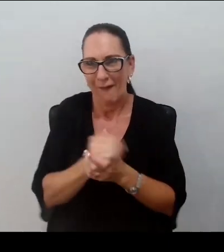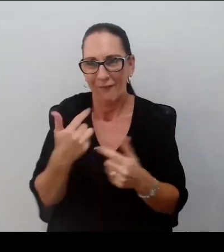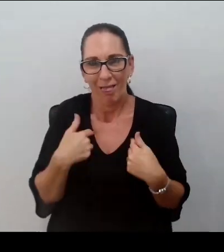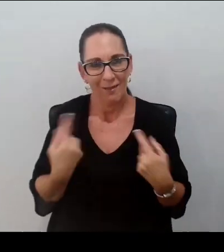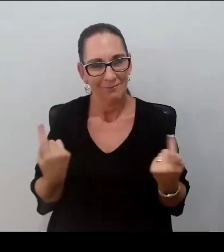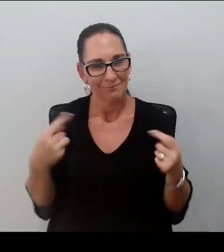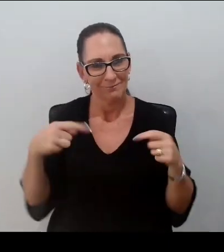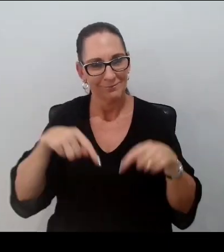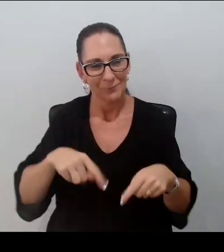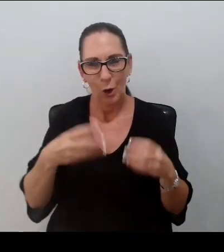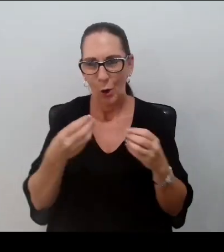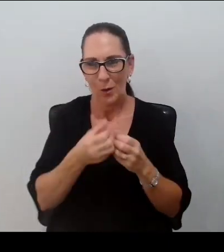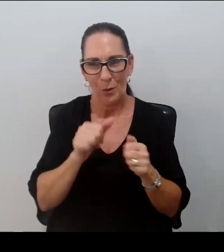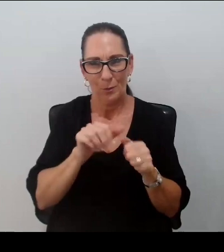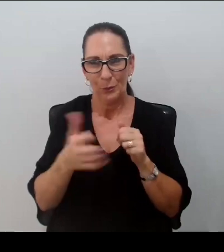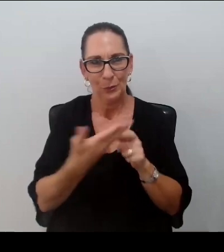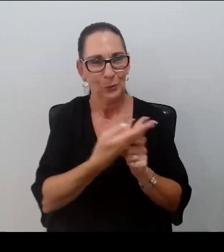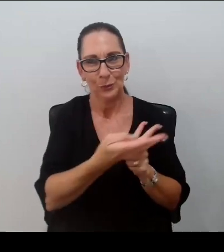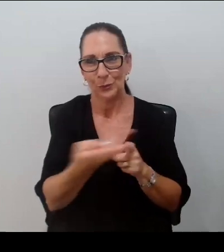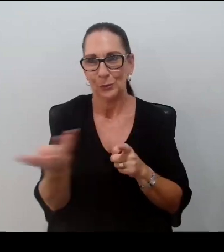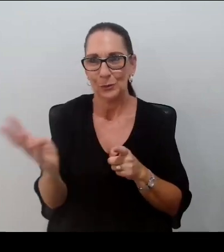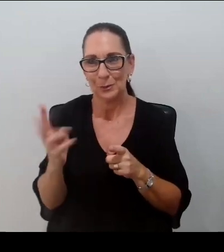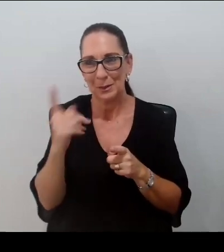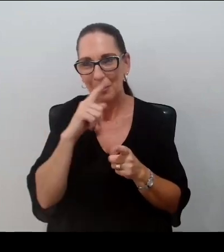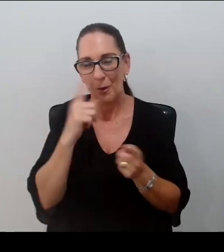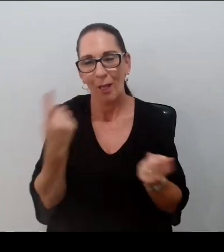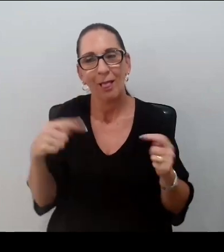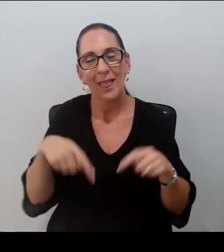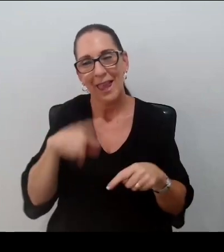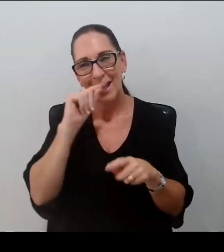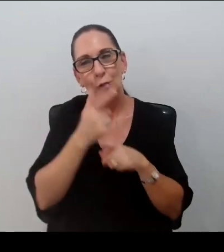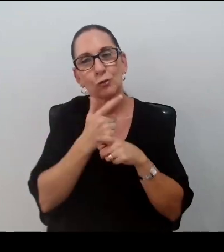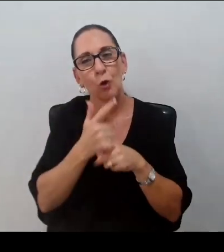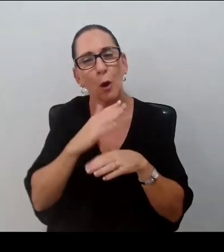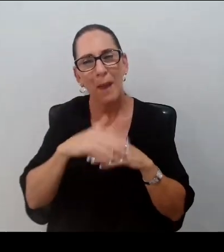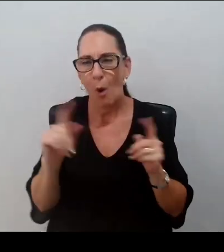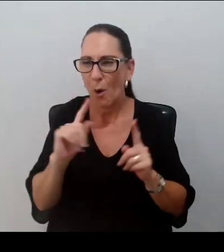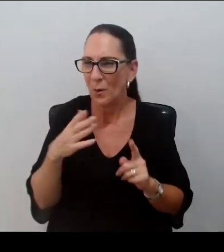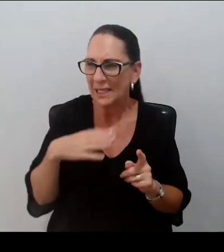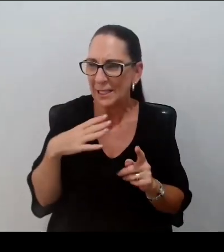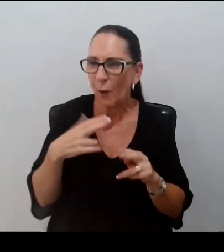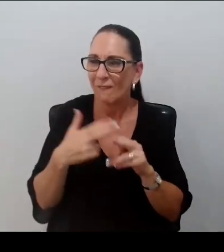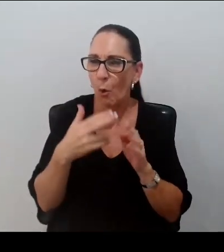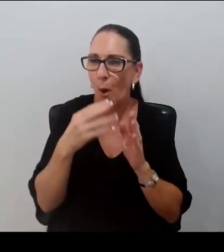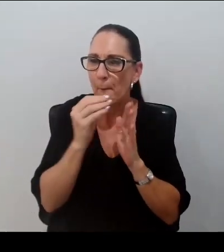esteemed panellists for the opportunity to talk about what’s needed for better policy.